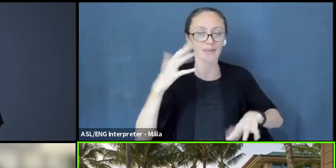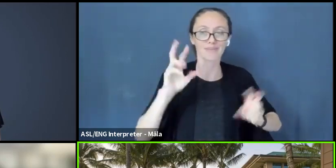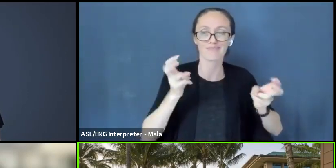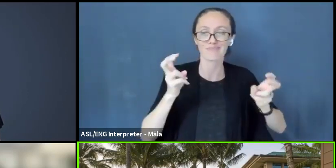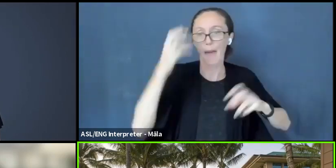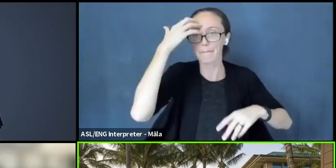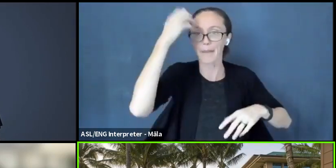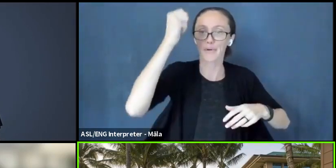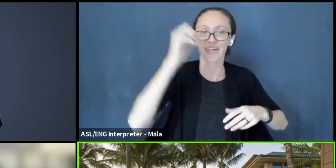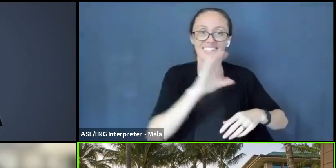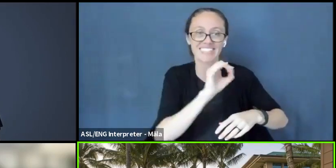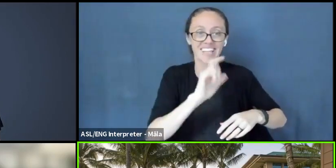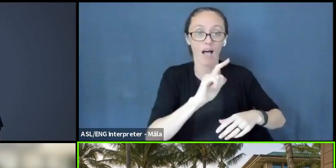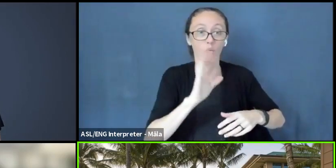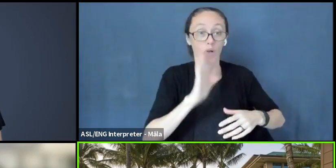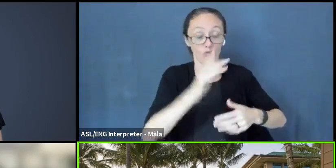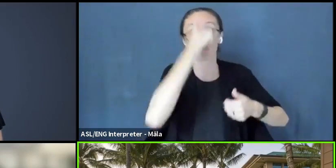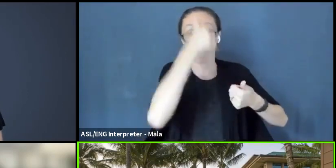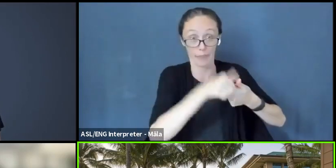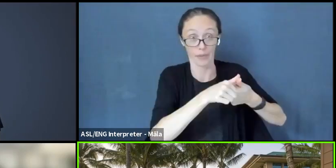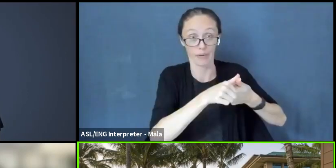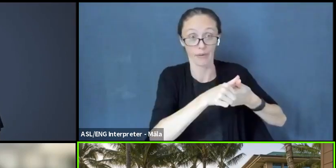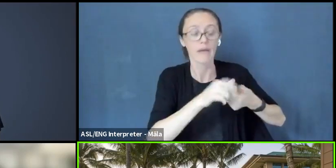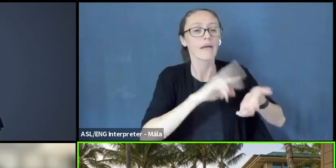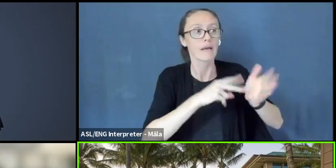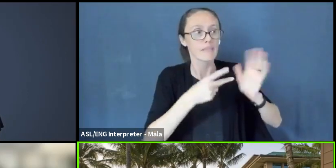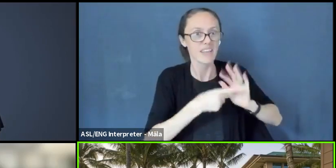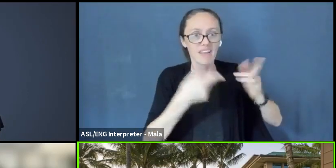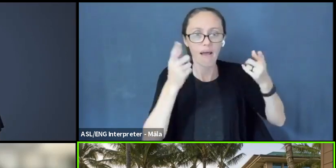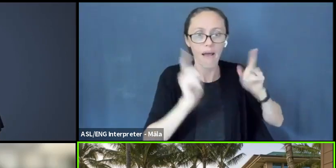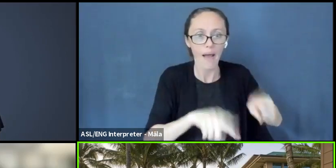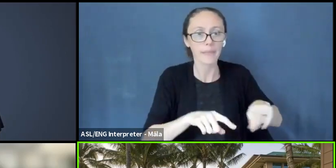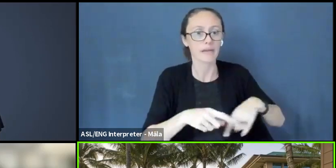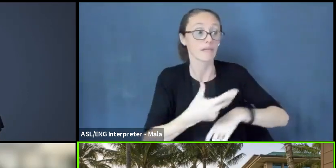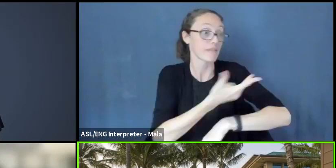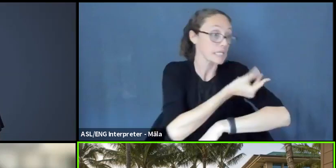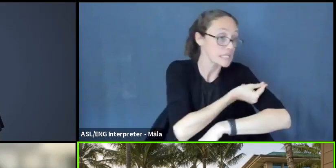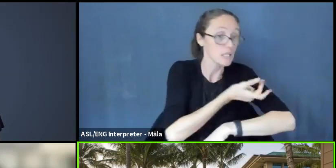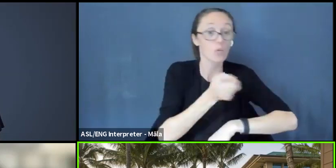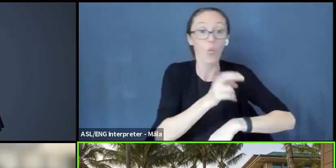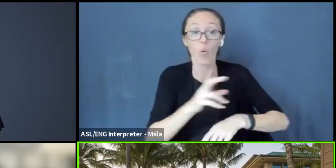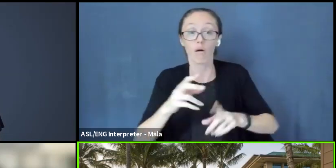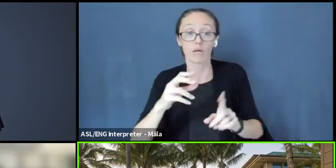Then when you get exposed to the virus, or to the vaccine, those memory cells and all